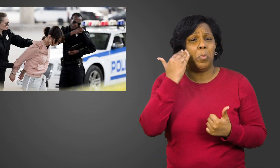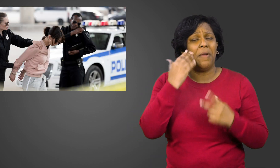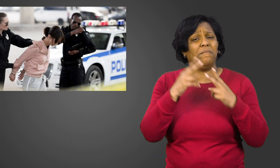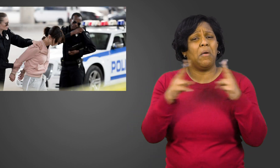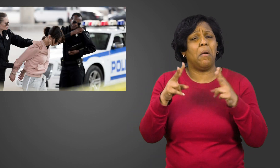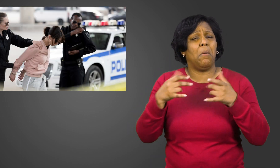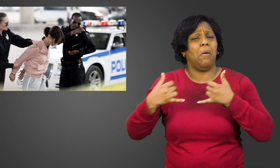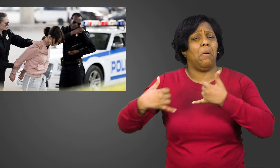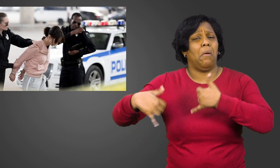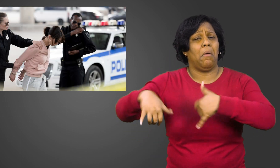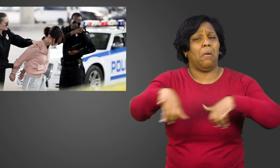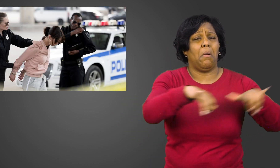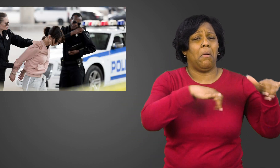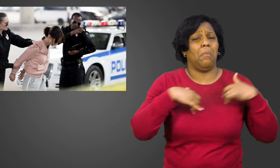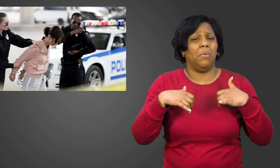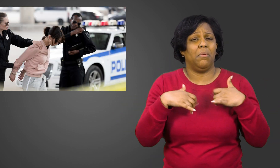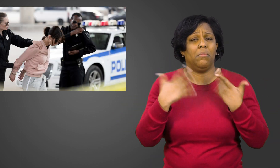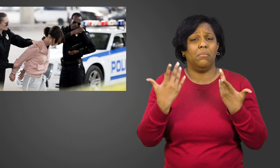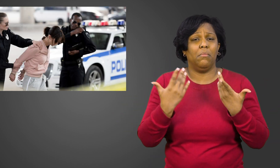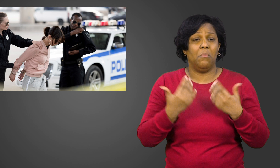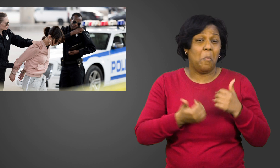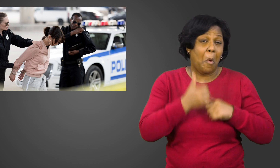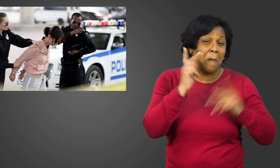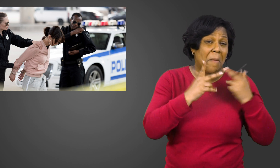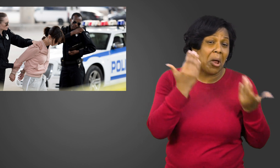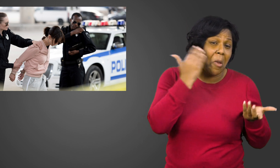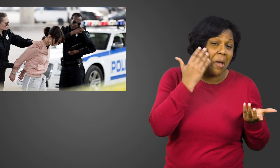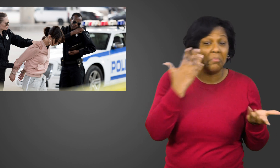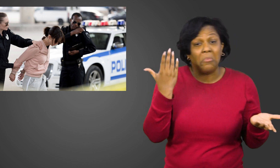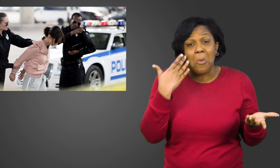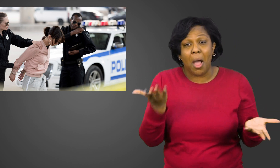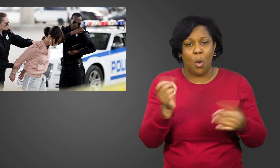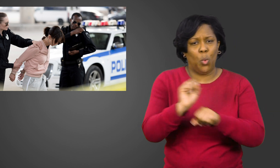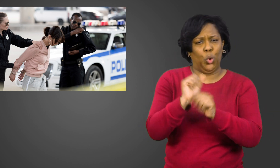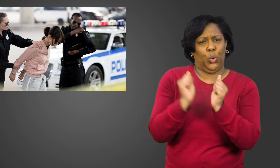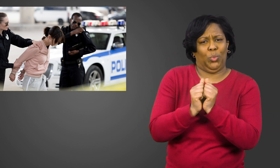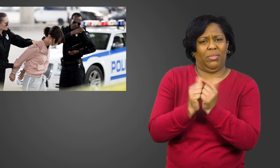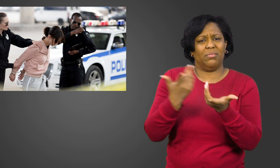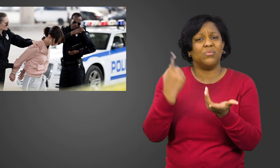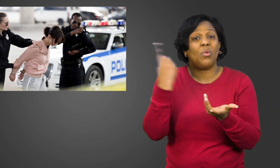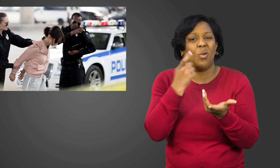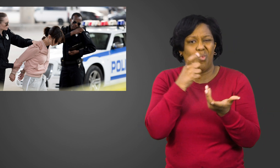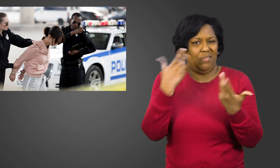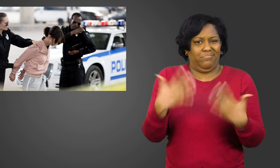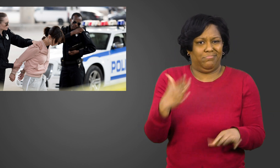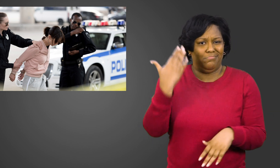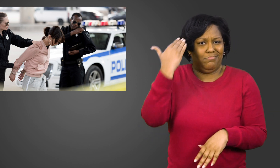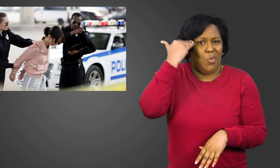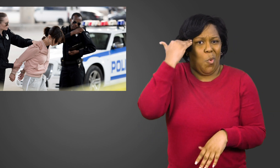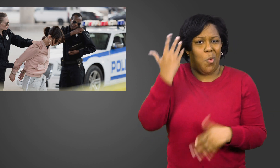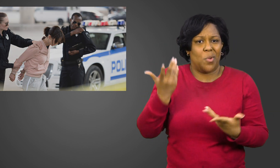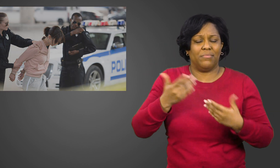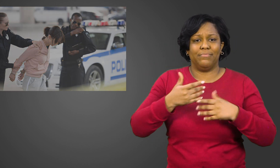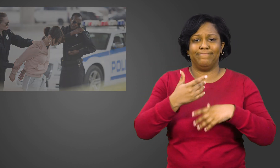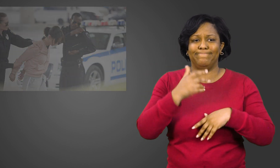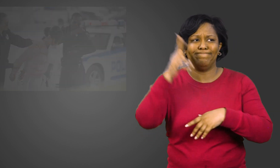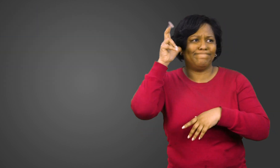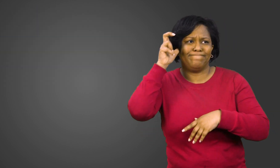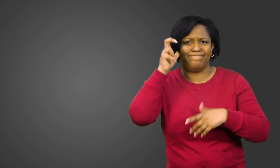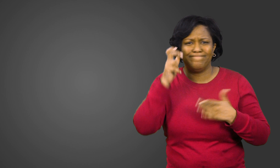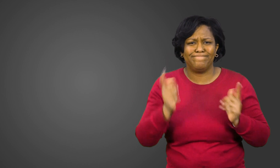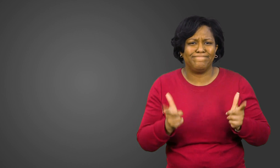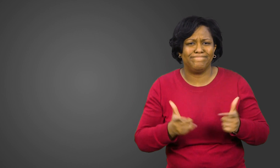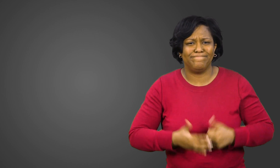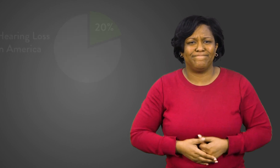Hearing loss is very common, and most people know or work with someone who doesn't hear well.